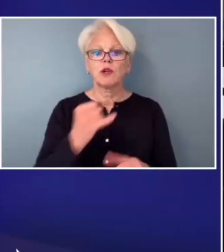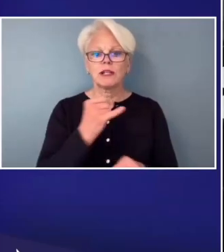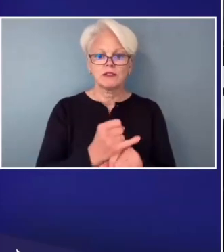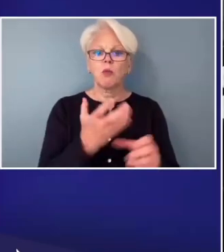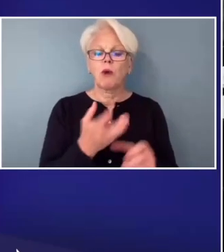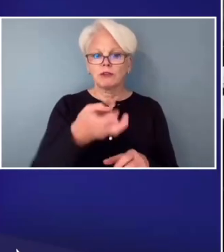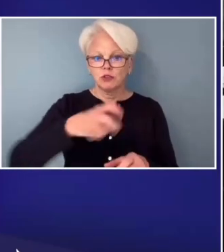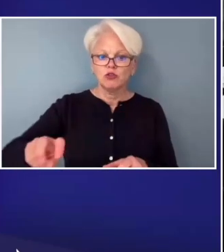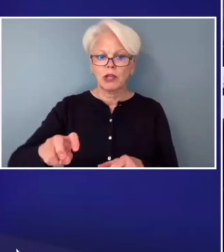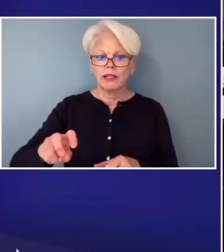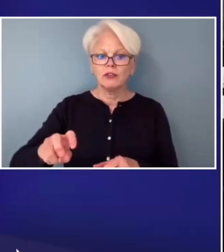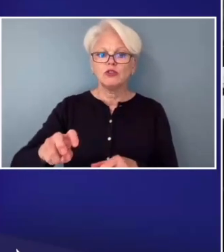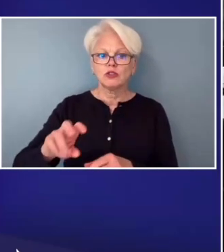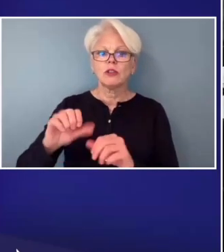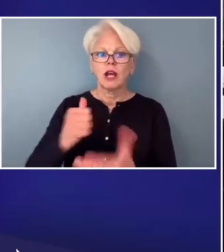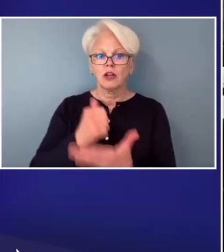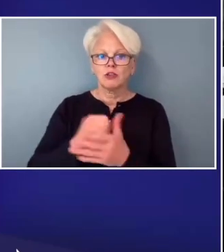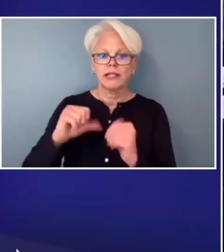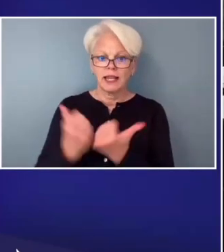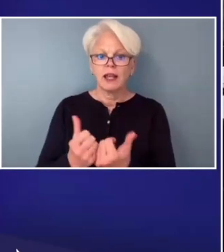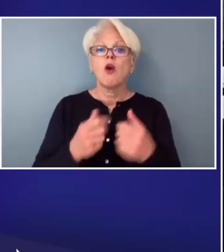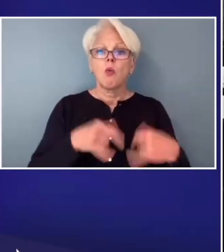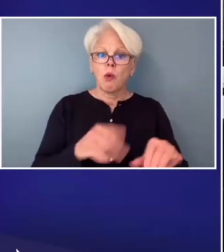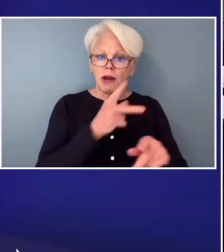continuity of oversight and institutional eligibility.